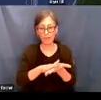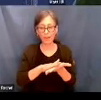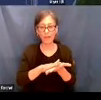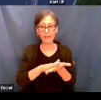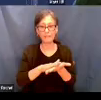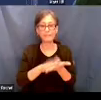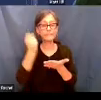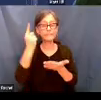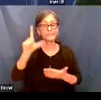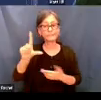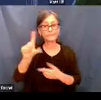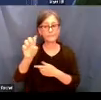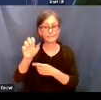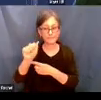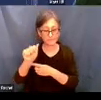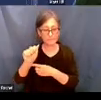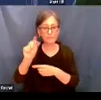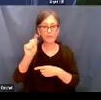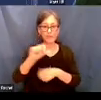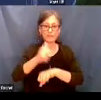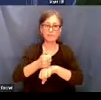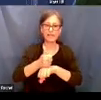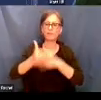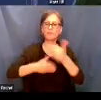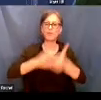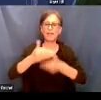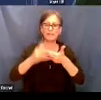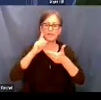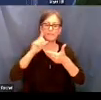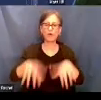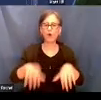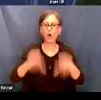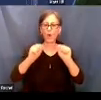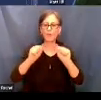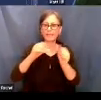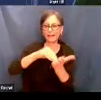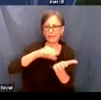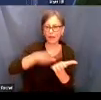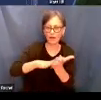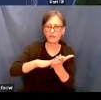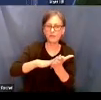The LEAs should establish a process for conducting and documenting quarterly